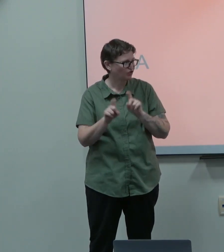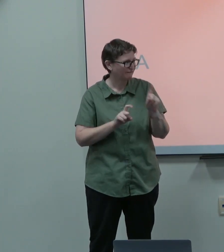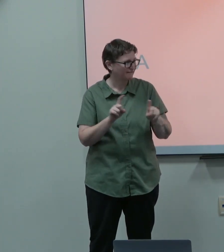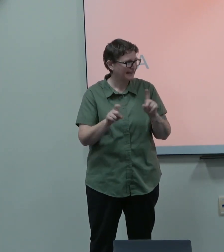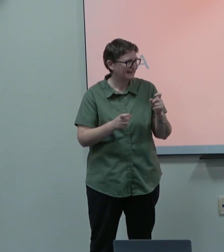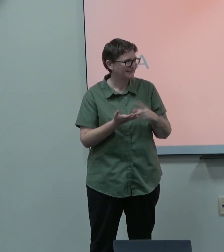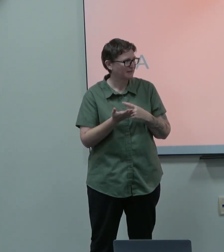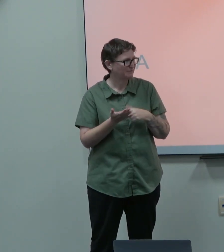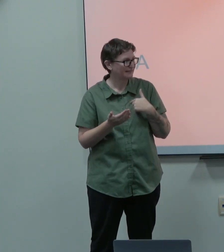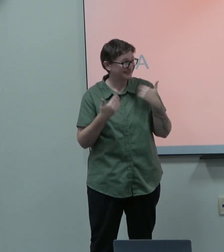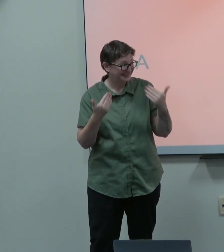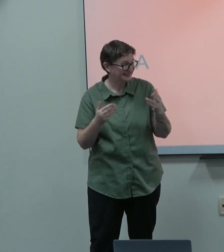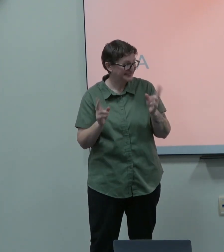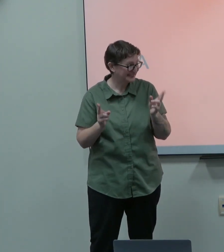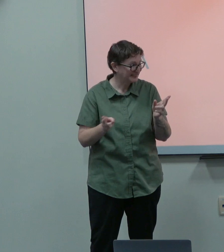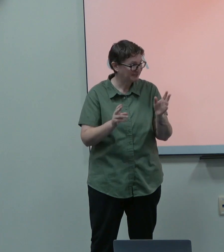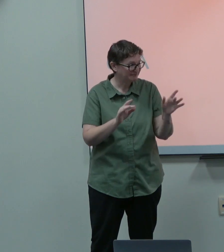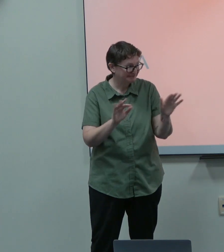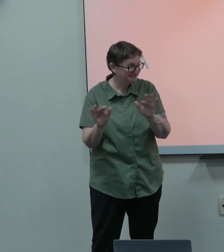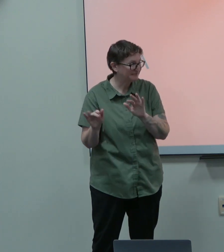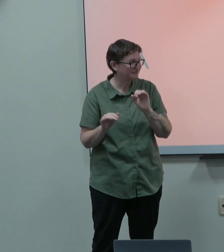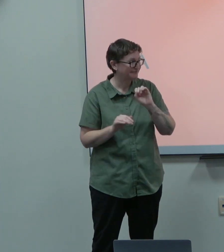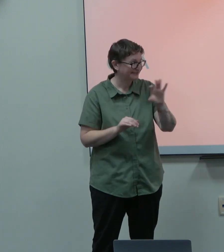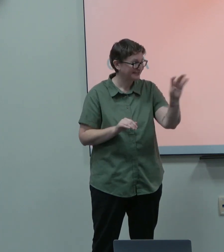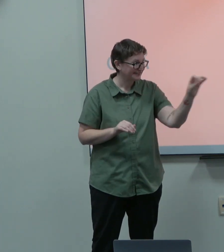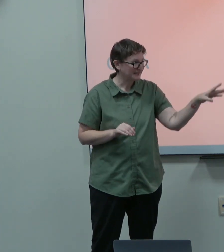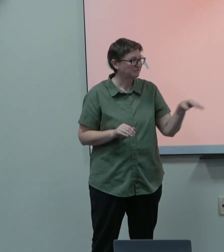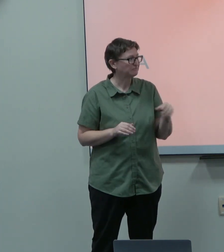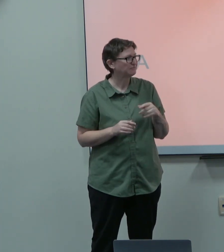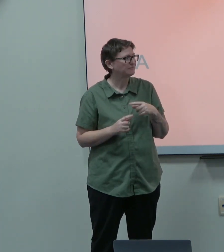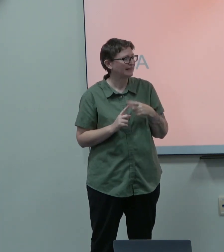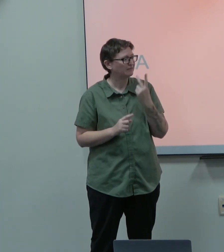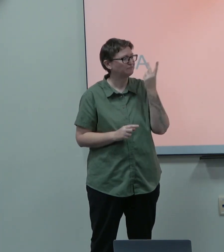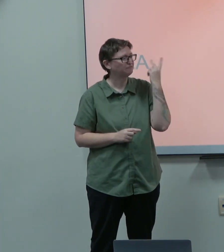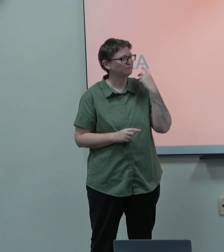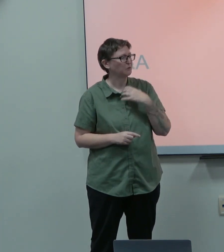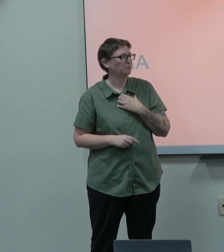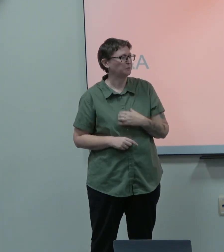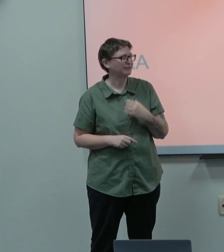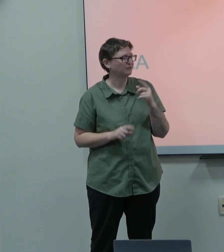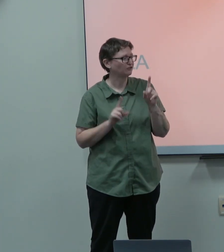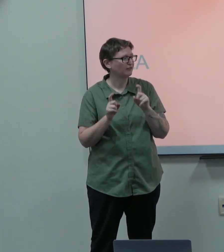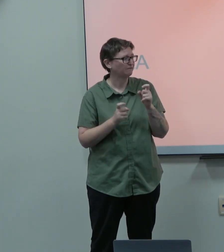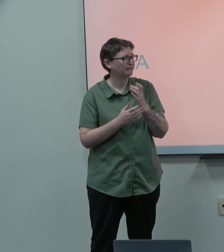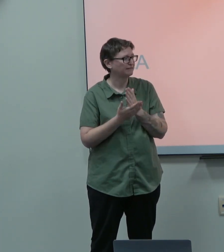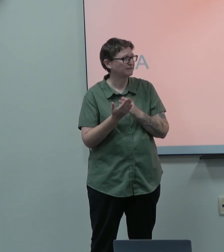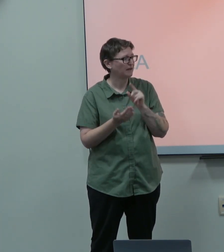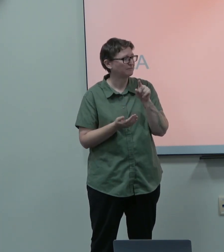to send out the survey and I didn't have a lot of time to put all my data together. Looking back, I wish I